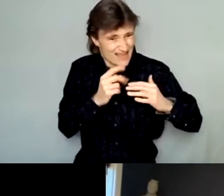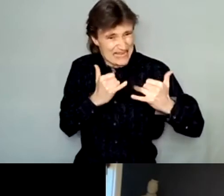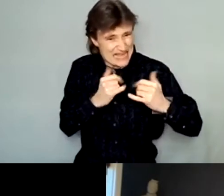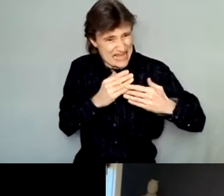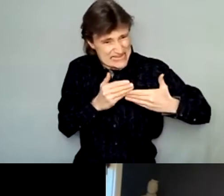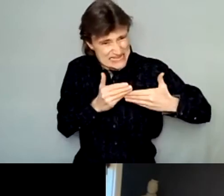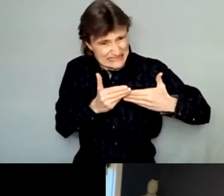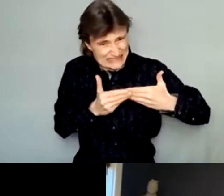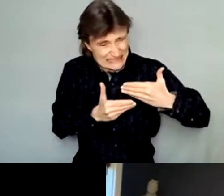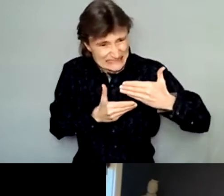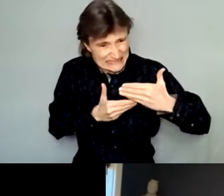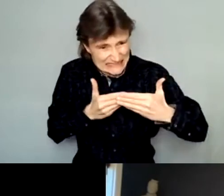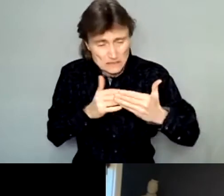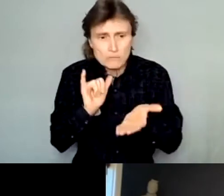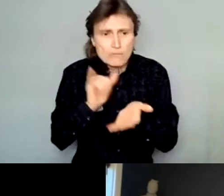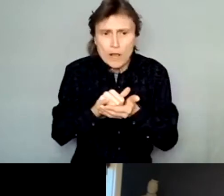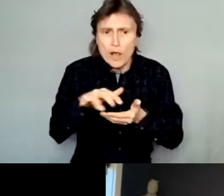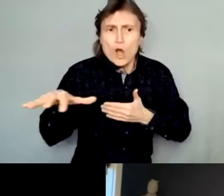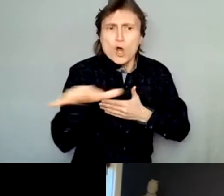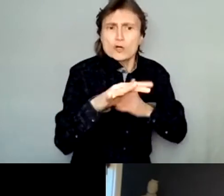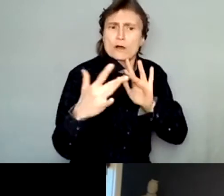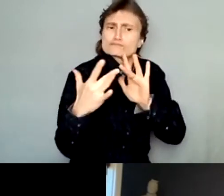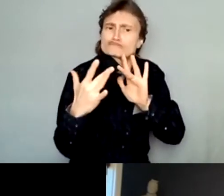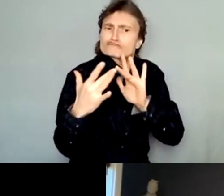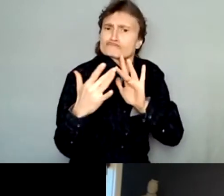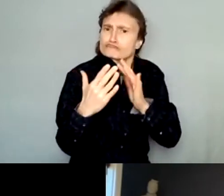by all of you and the amazing work that you all do.